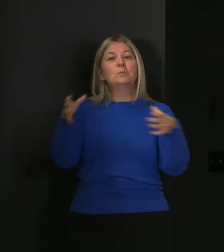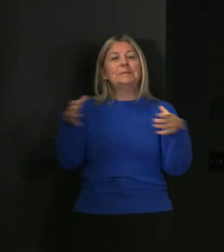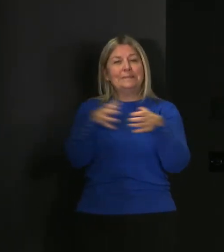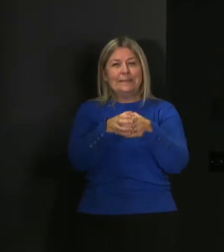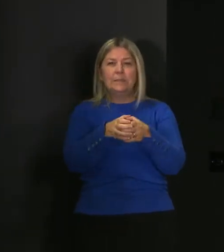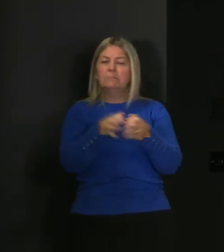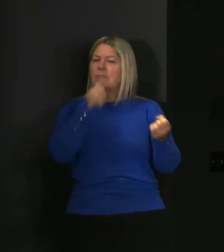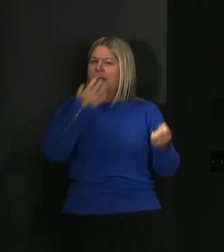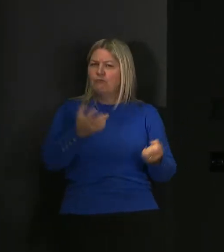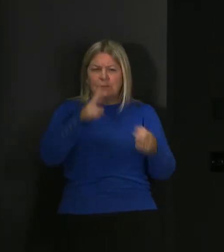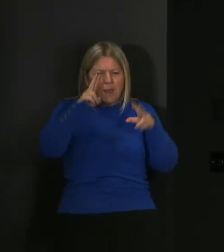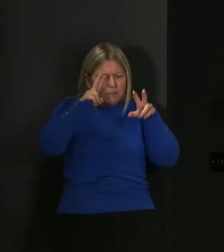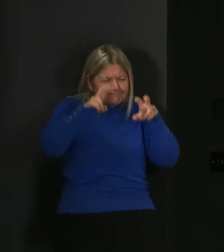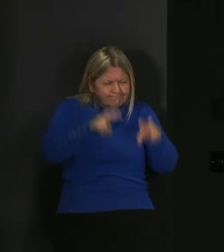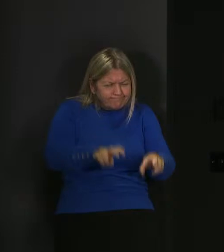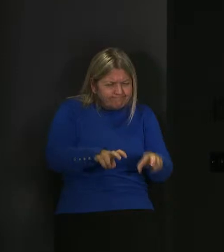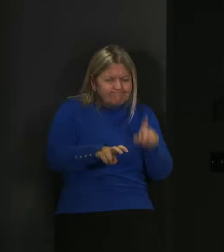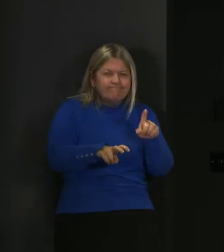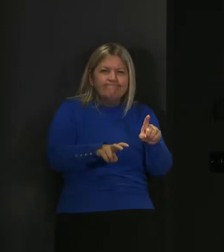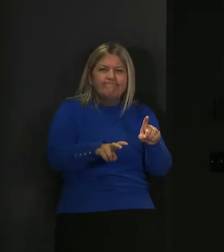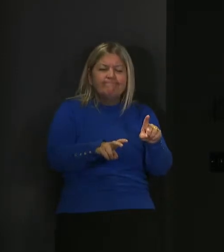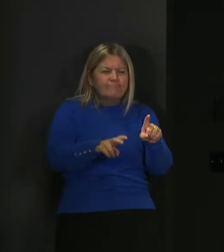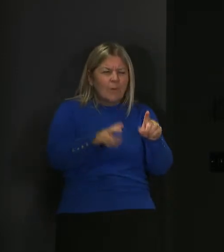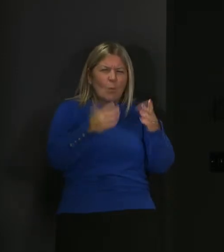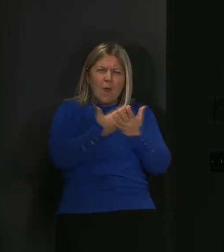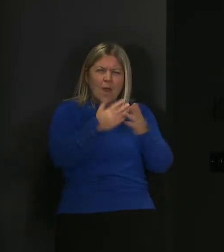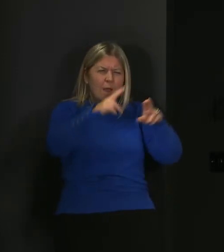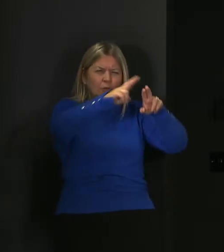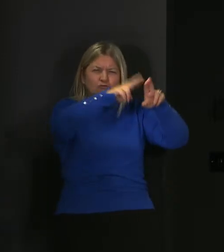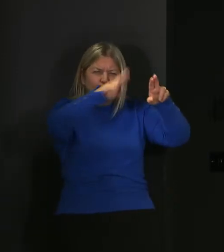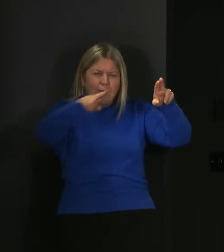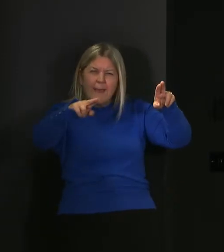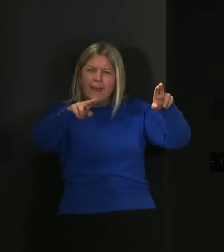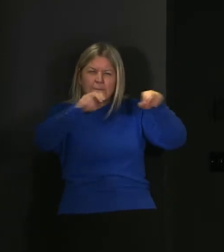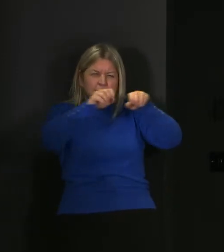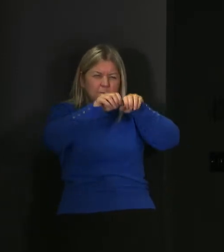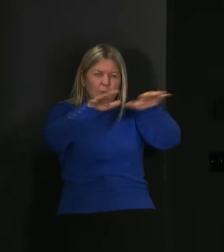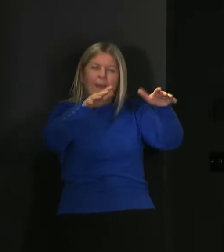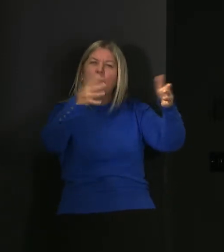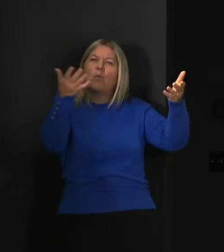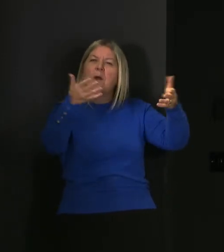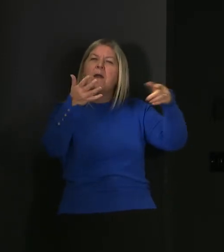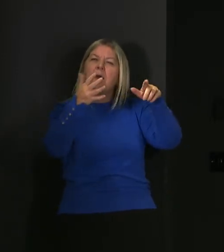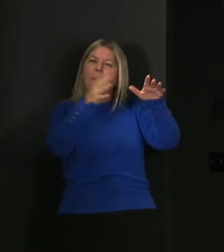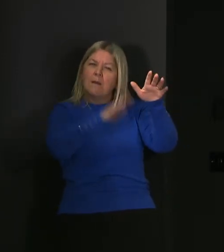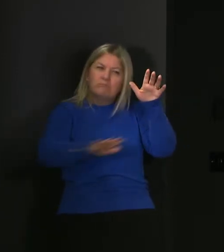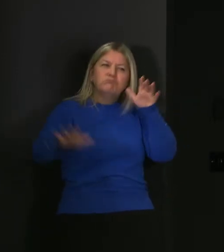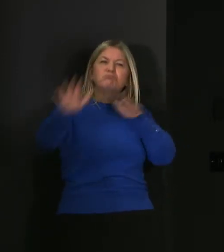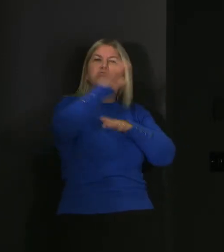basis, trying to examine and see where the trend is developing with those figures and comparing it